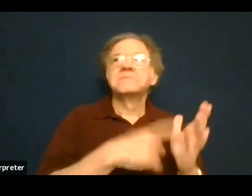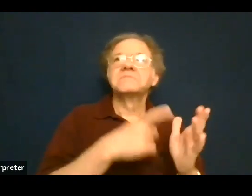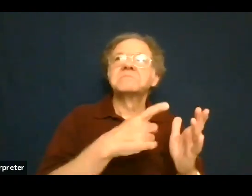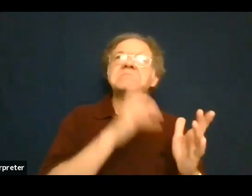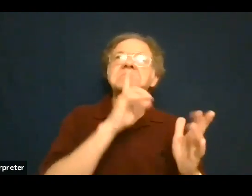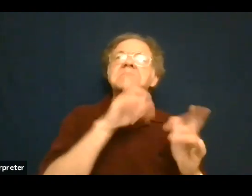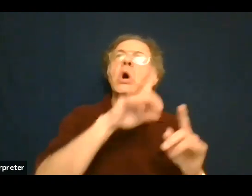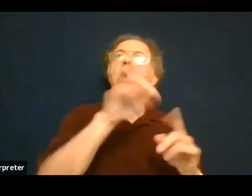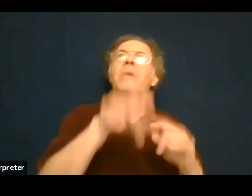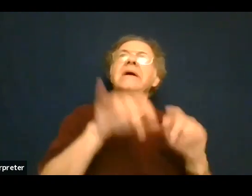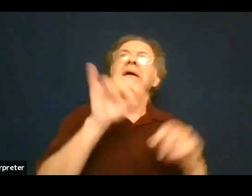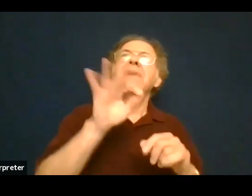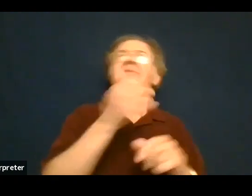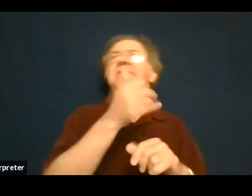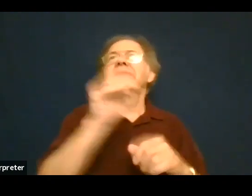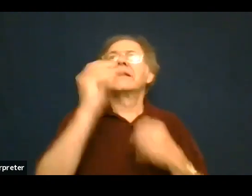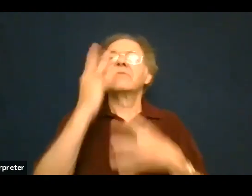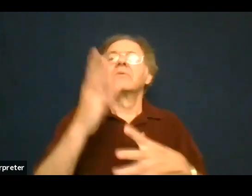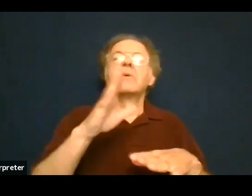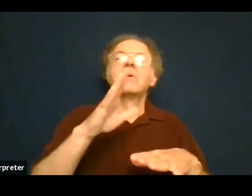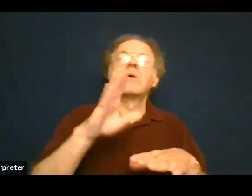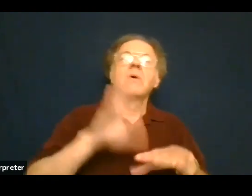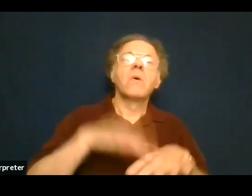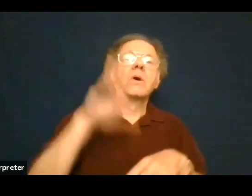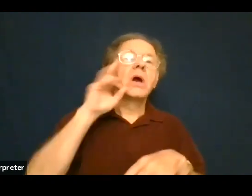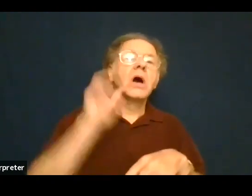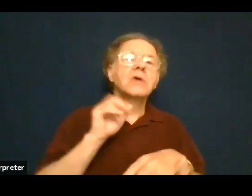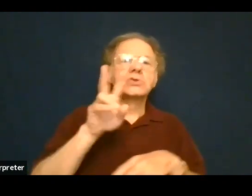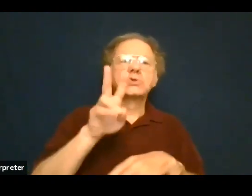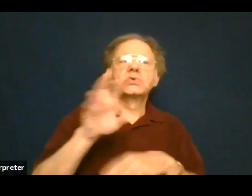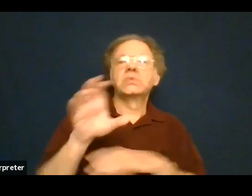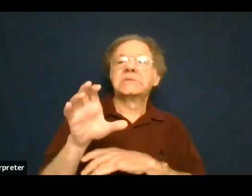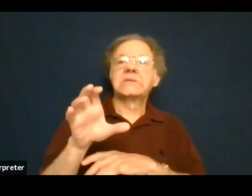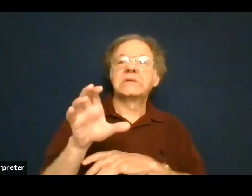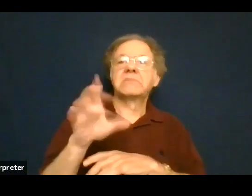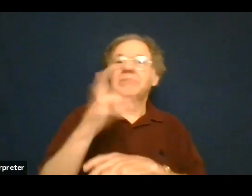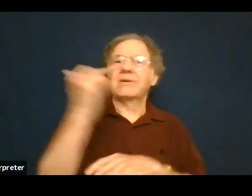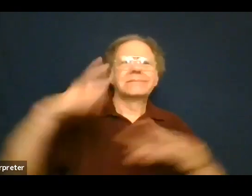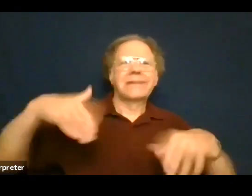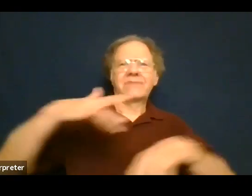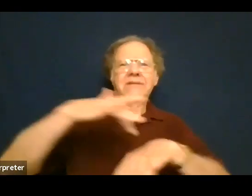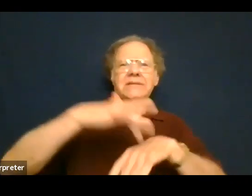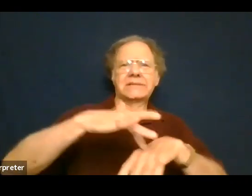any information on Usher syndrome type 2C, as it hasn't been touched on yet.